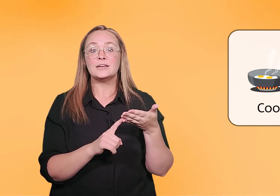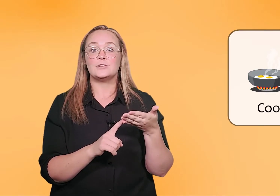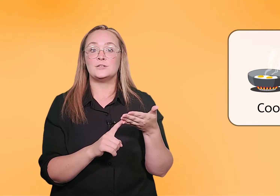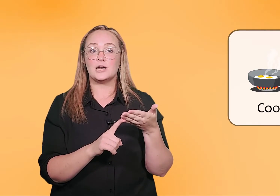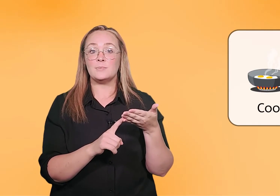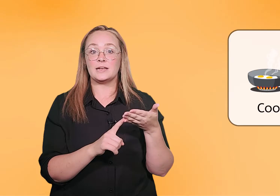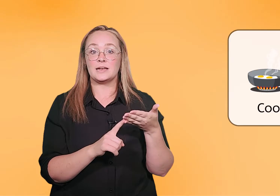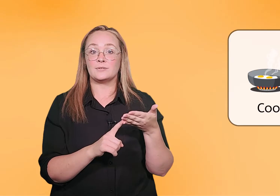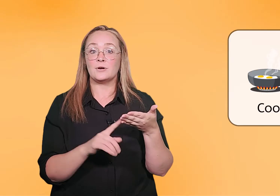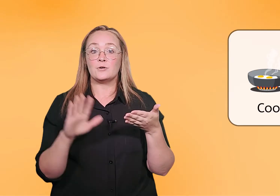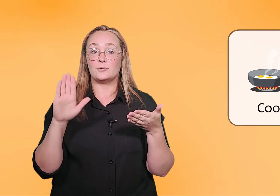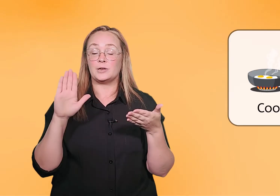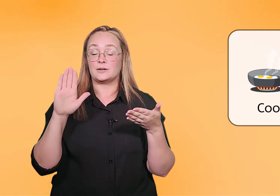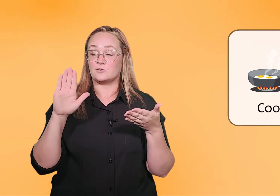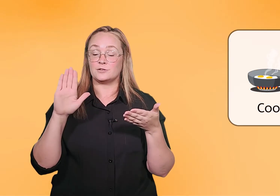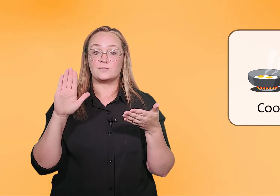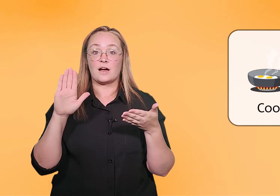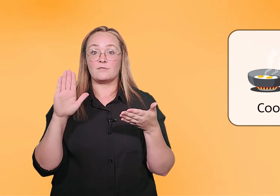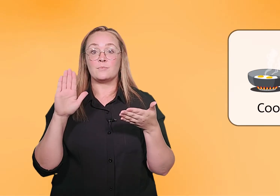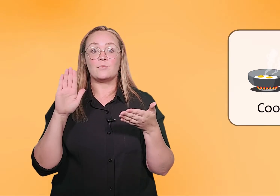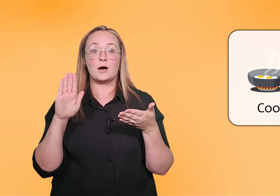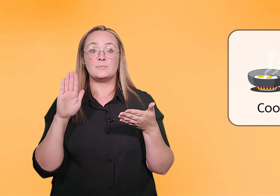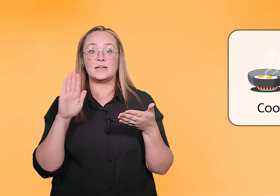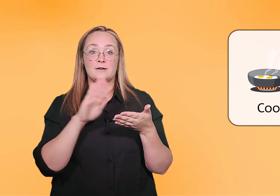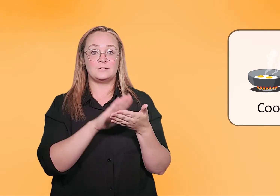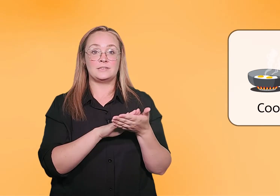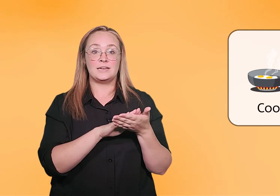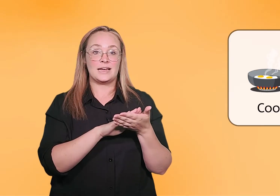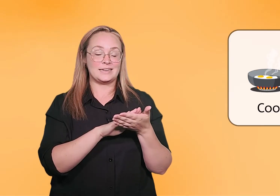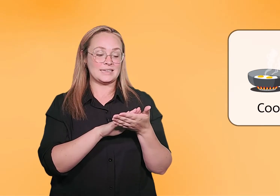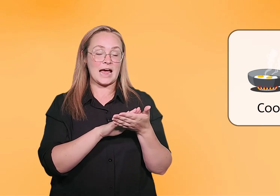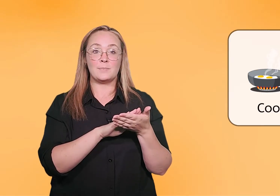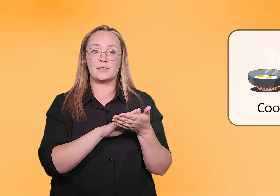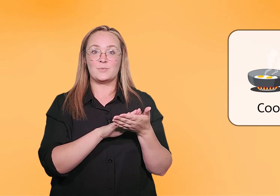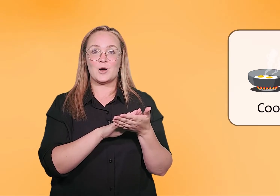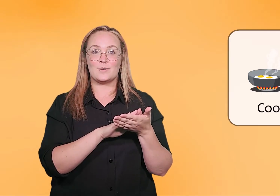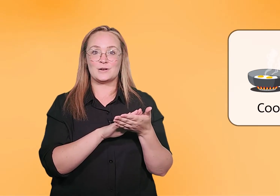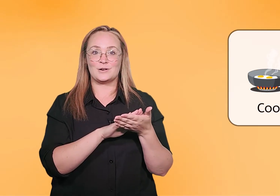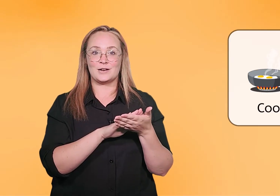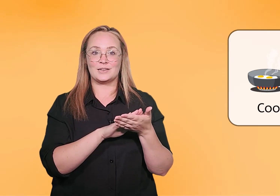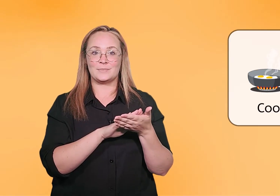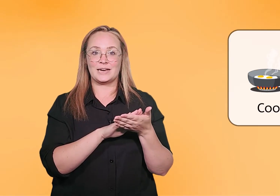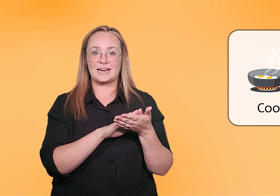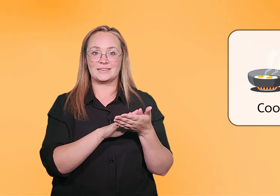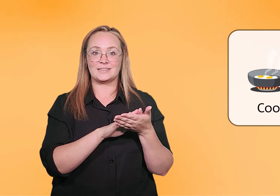Your dominant hand will be in a closed five, palm down, and tap the palm of your non-dominant hand.